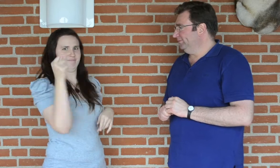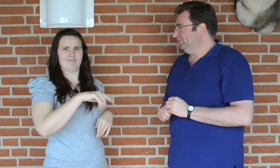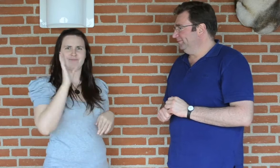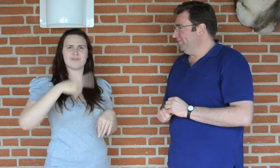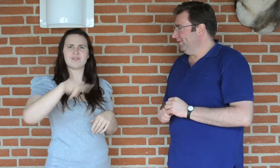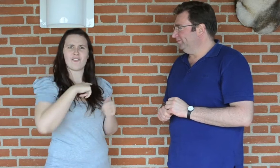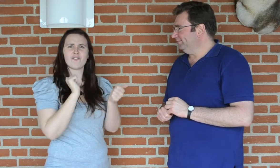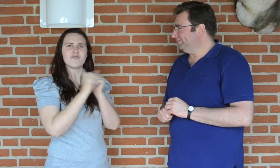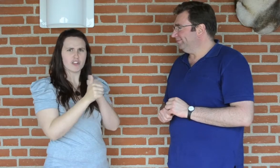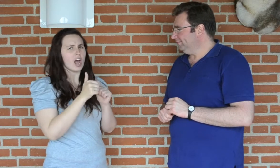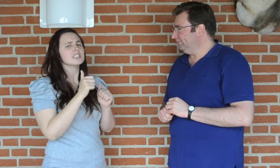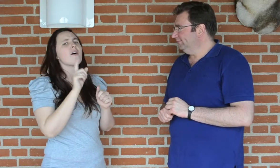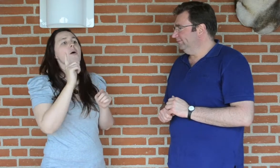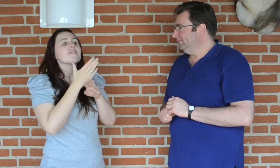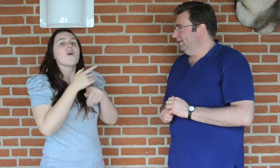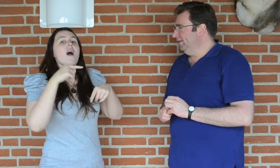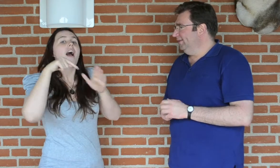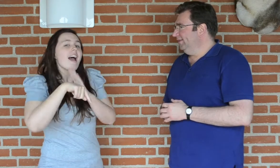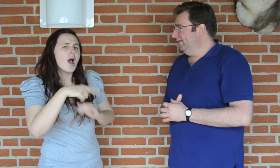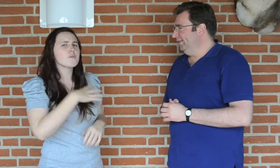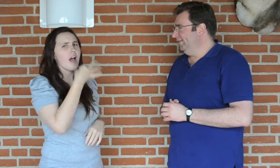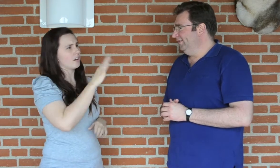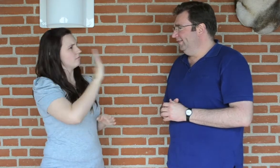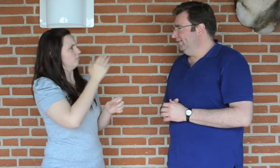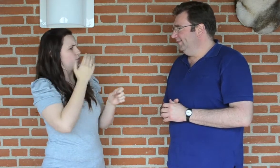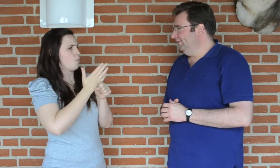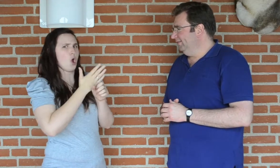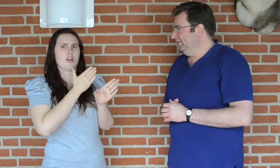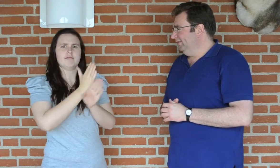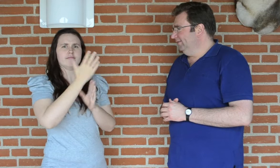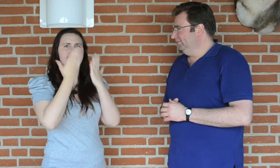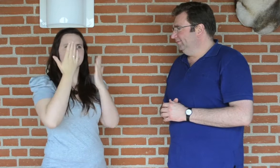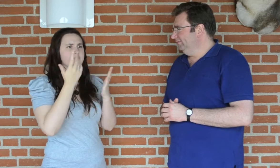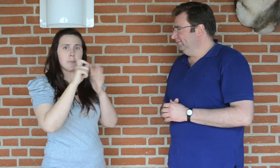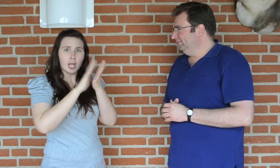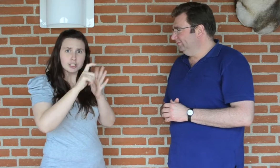You came here to present to the Frontrunners but before we get into that, can you explain about your line of work?